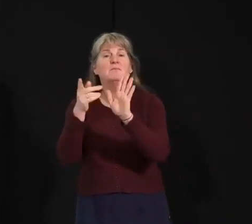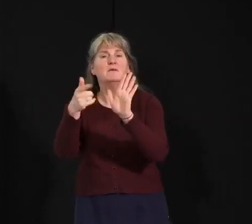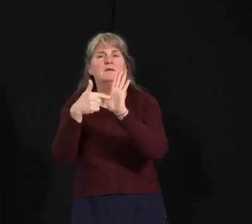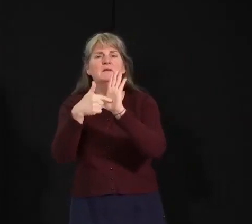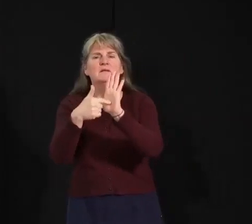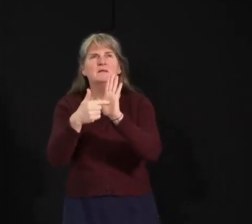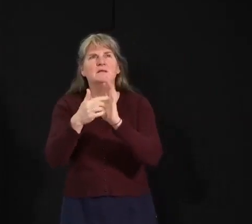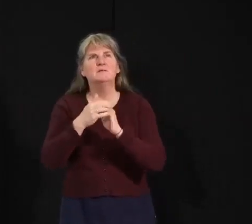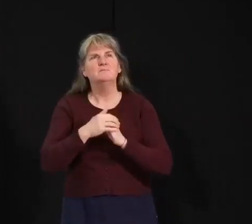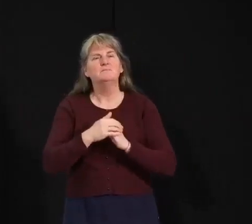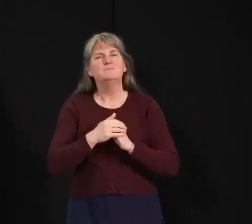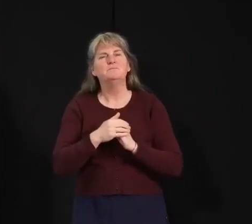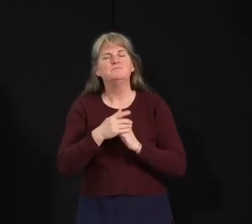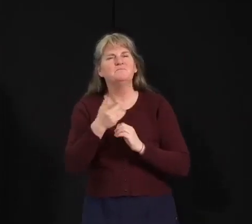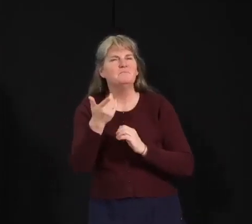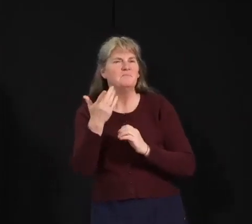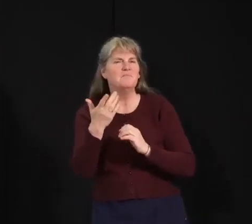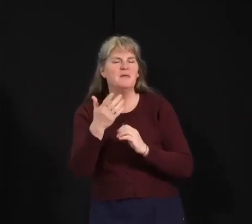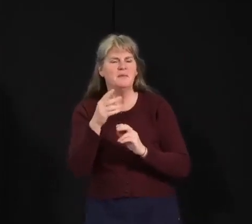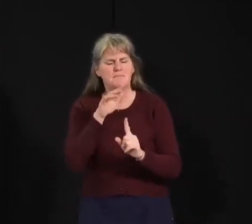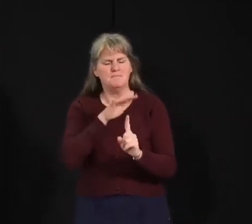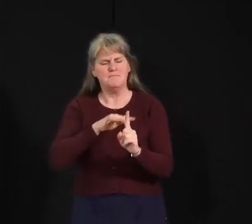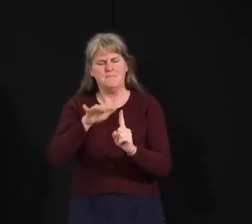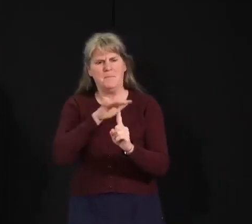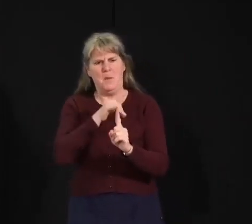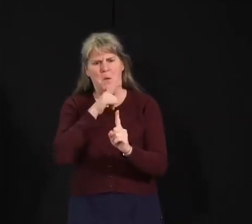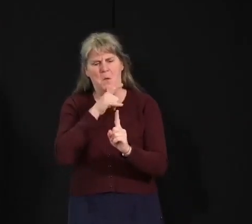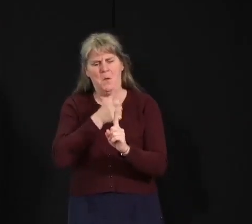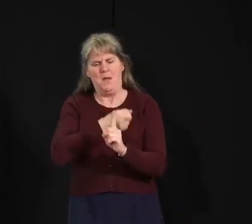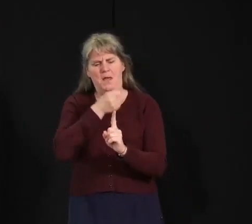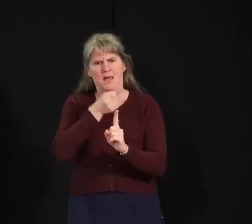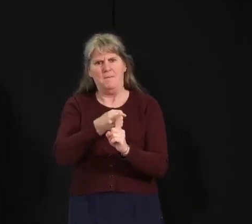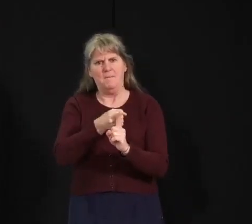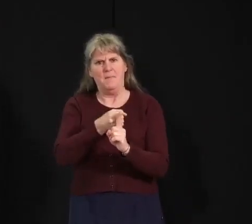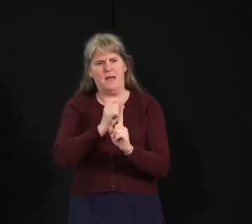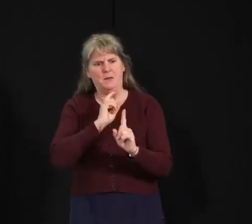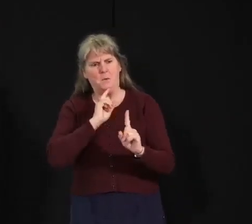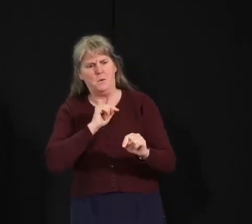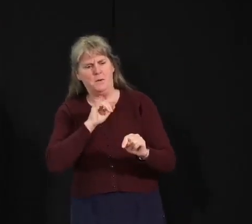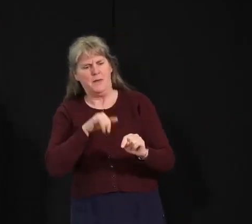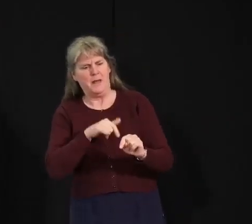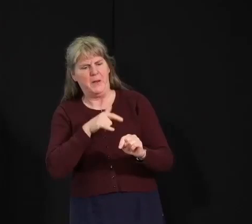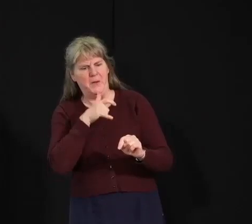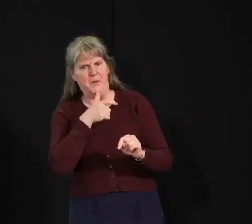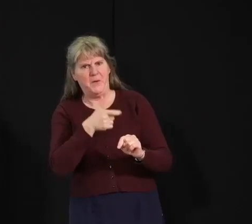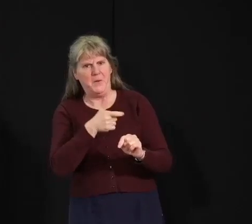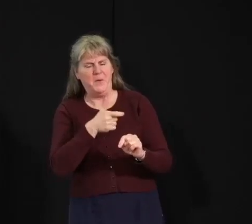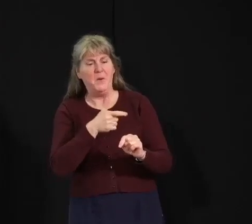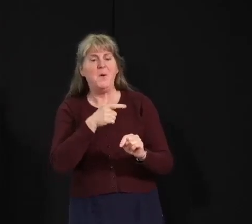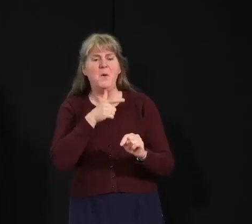the right conditions and in collaboration with the rest of the Canadian jurisdictions, we can prioritize areas where we